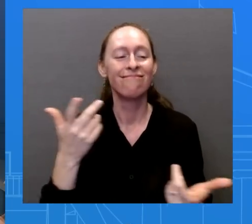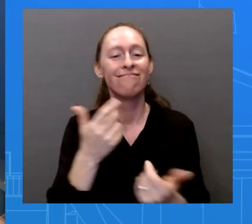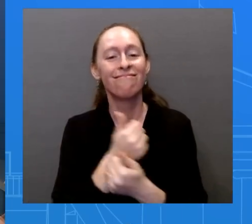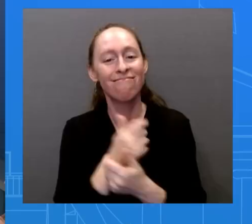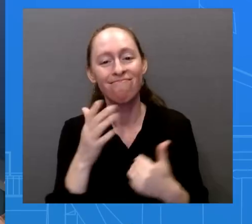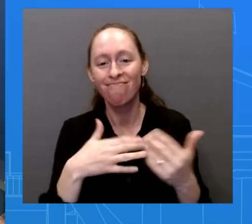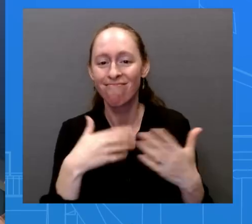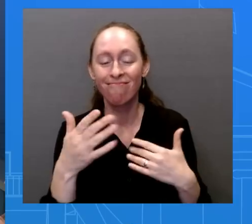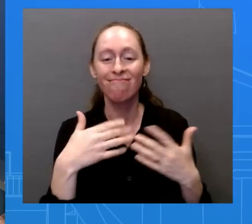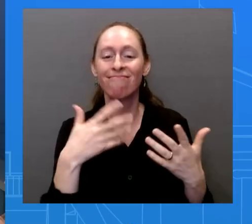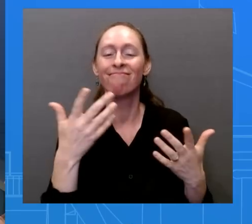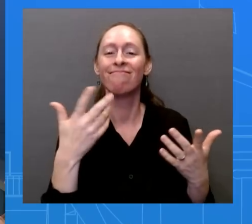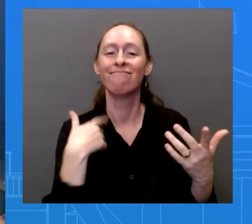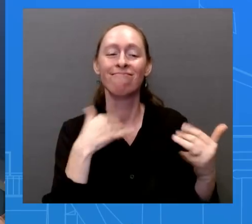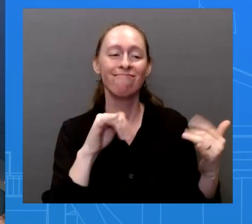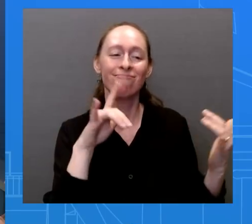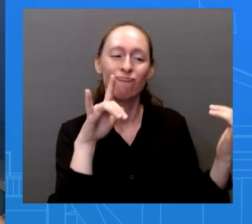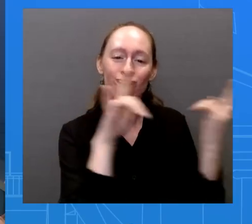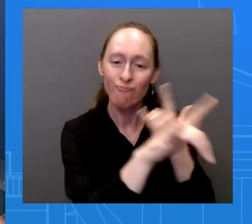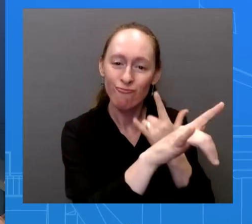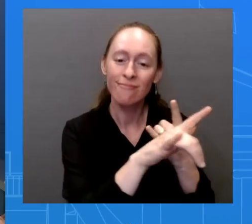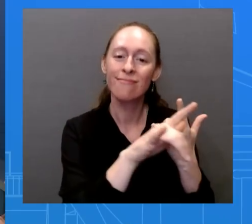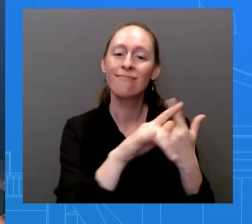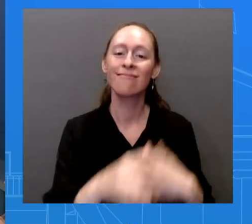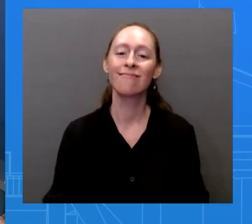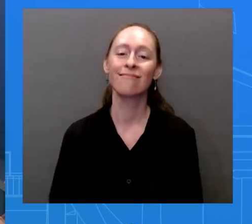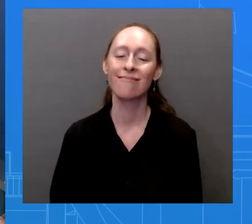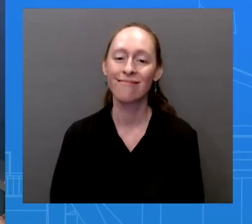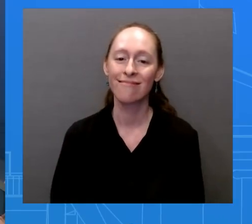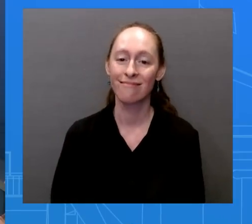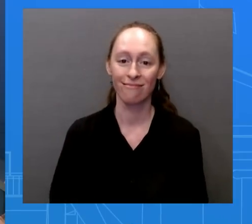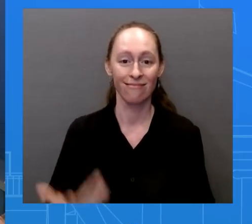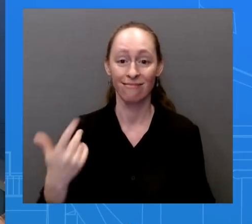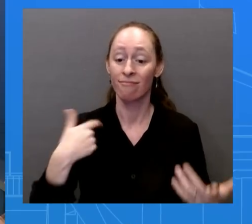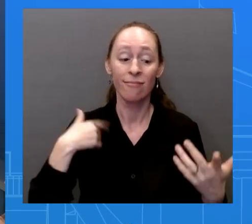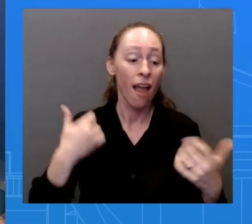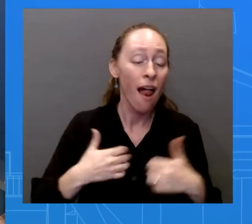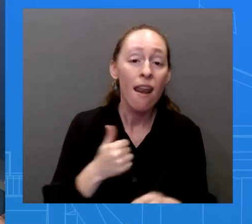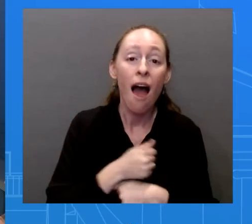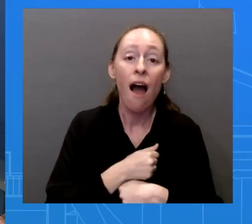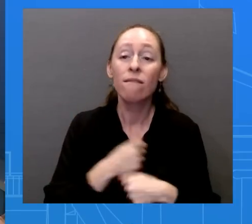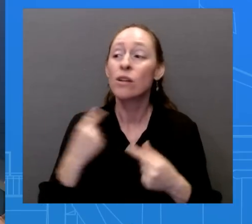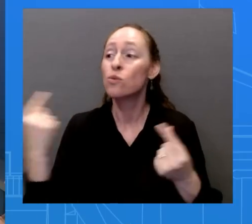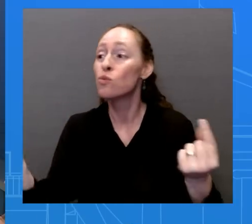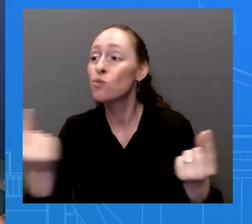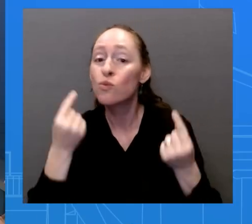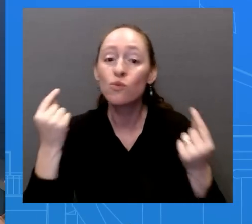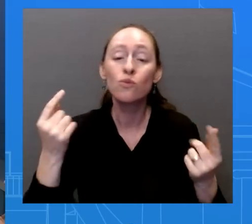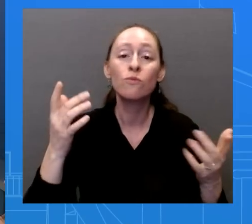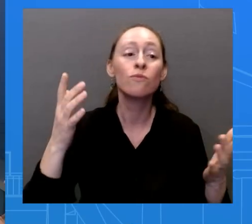and it didn't change the goals I had for my life. The beauty of America is its freedoms